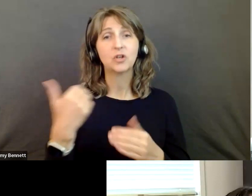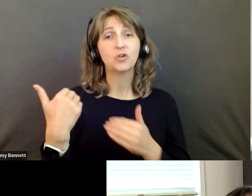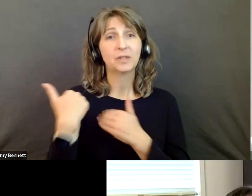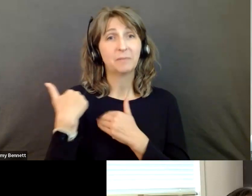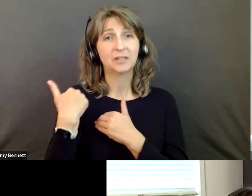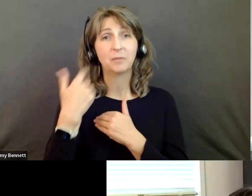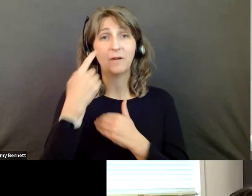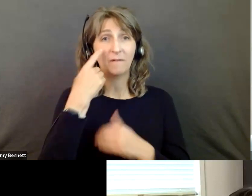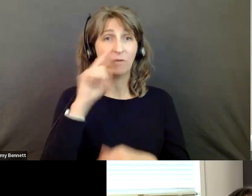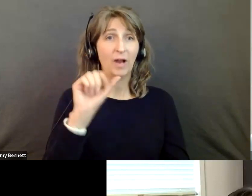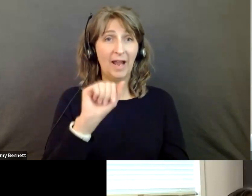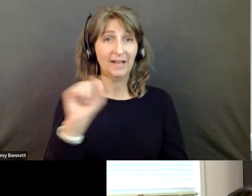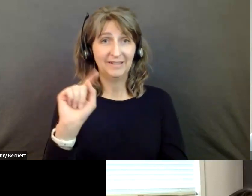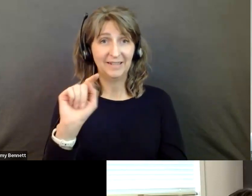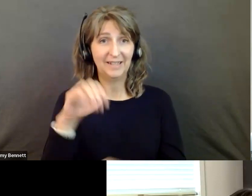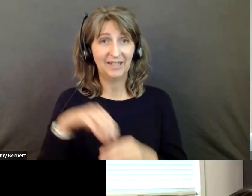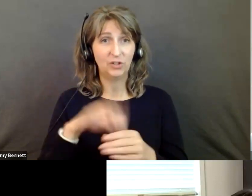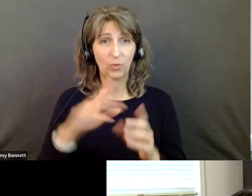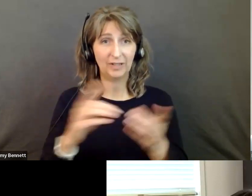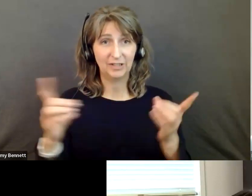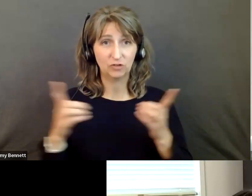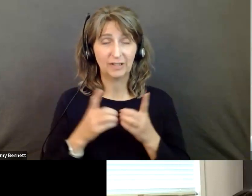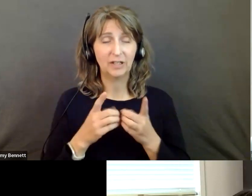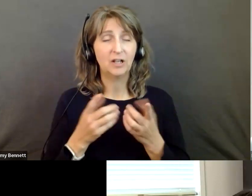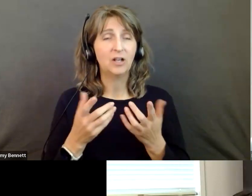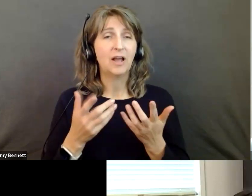What's the policy? You know, what is the take home policy? And if they don't have one, then I would push for this year.